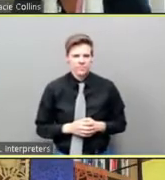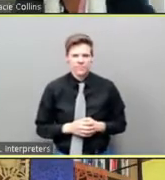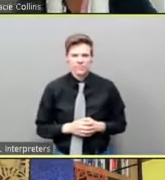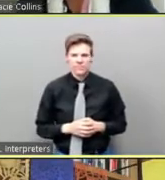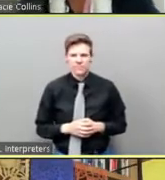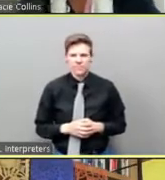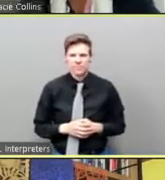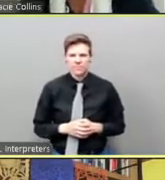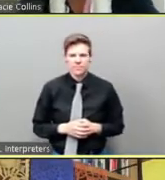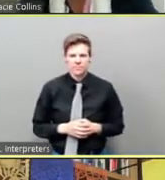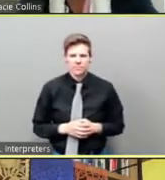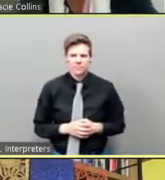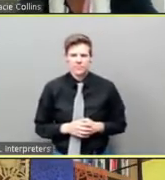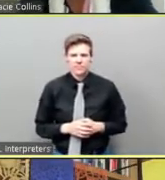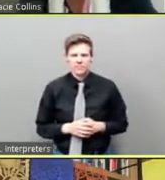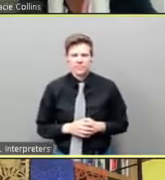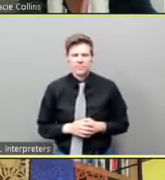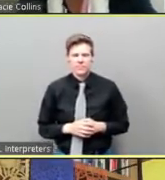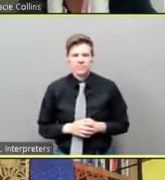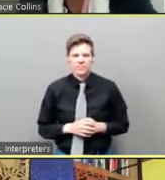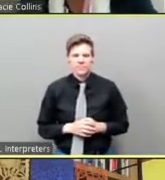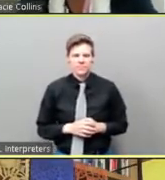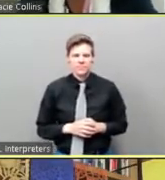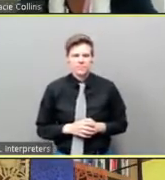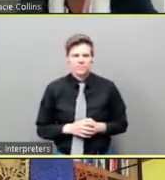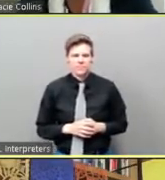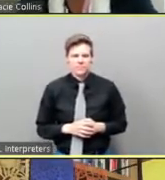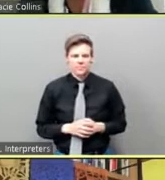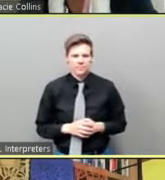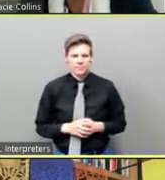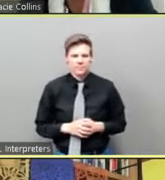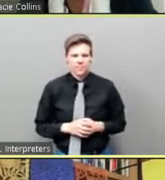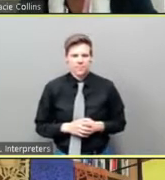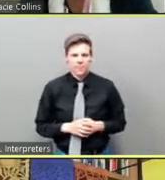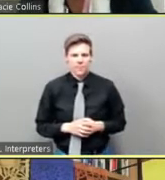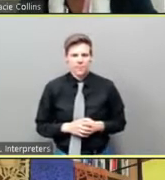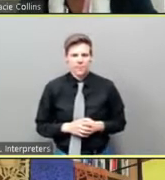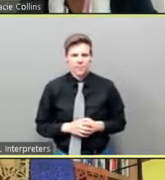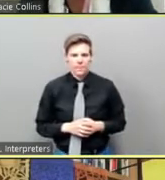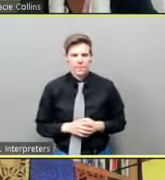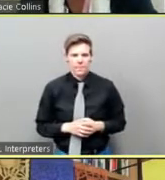uses a prevention. There's no cell service. Saleh Enemas Correa is seeing